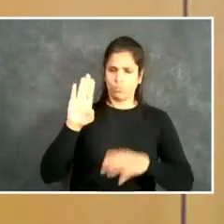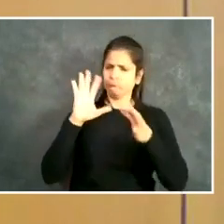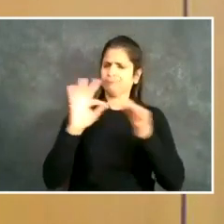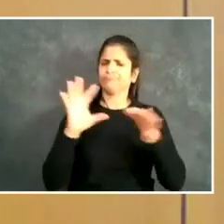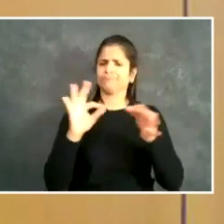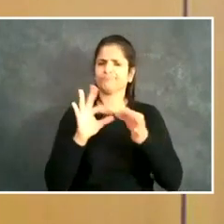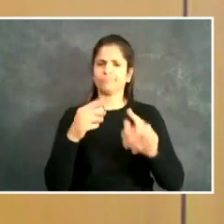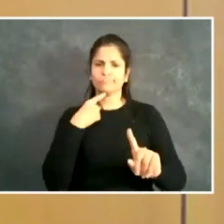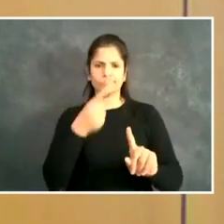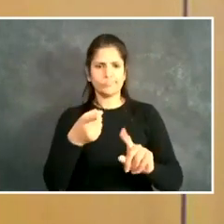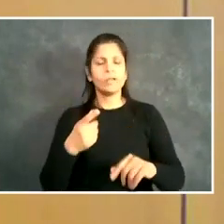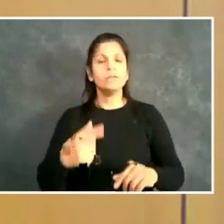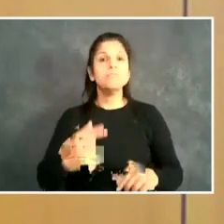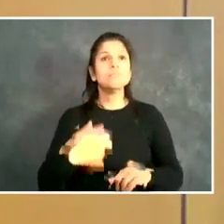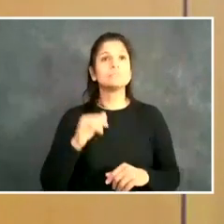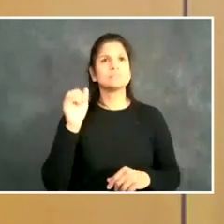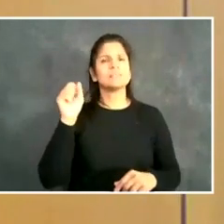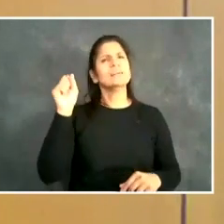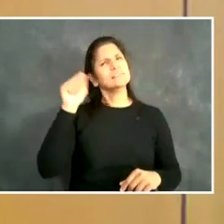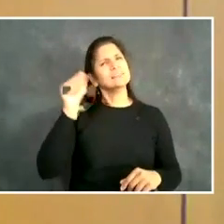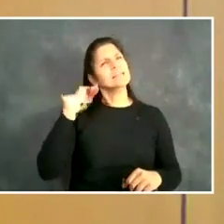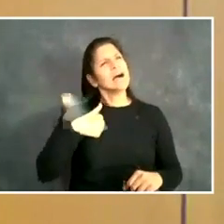DOCTORS, ANYTHING TO ADD?